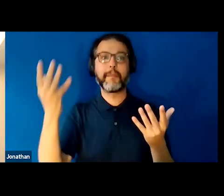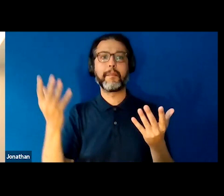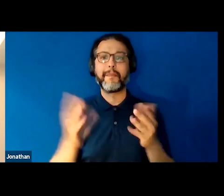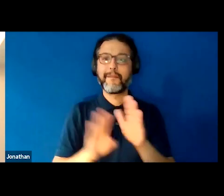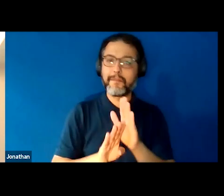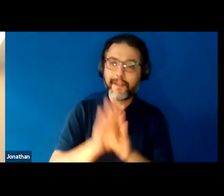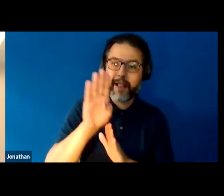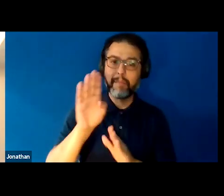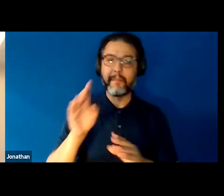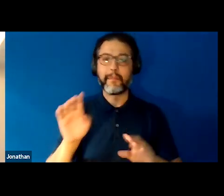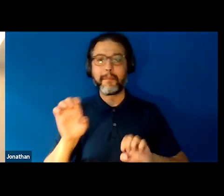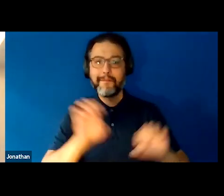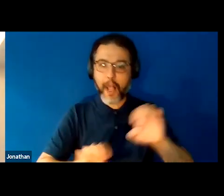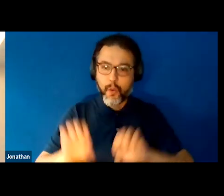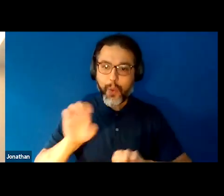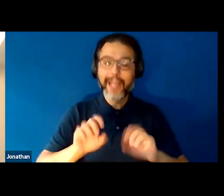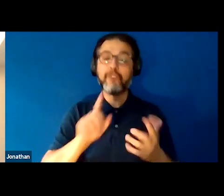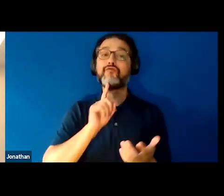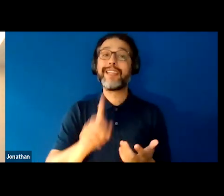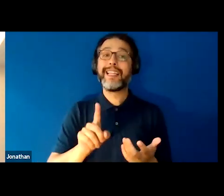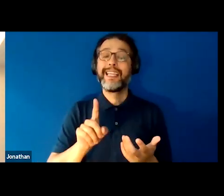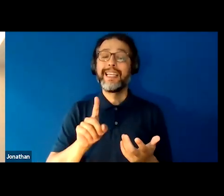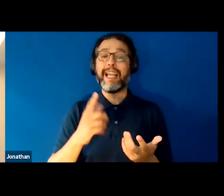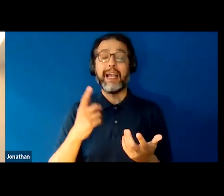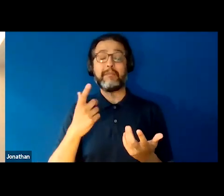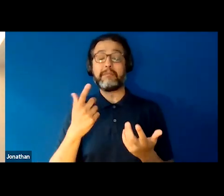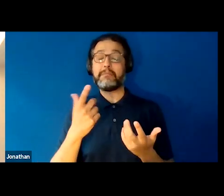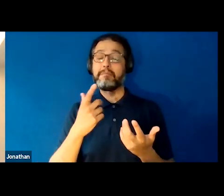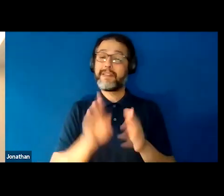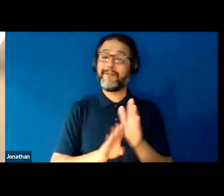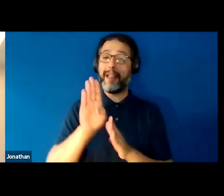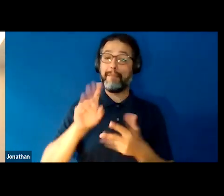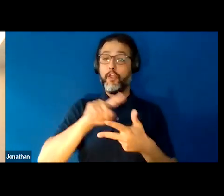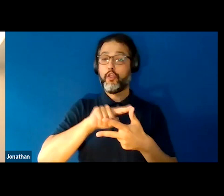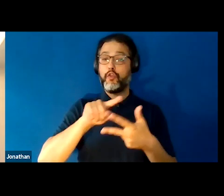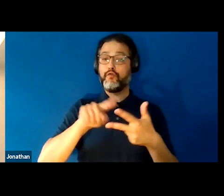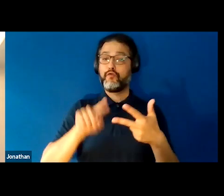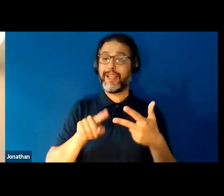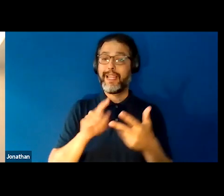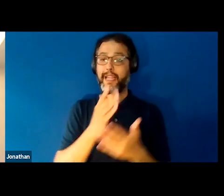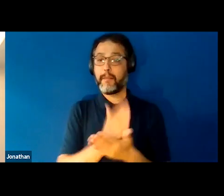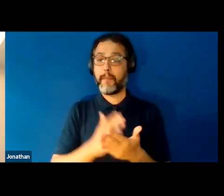comes down to these components which I think are important and I’ve learned to begin to work within.